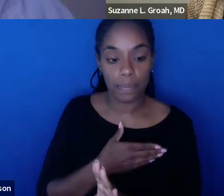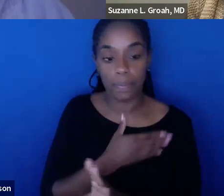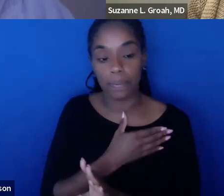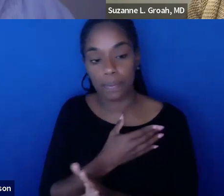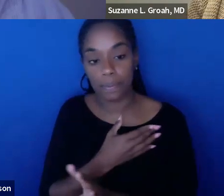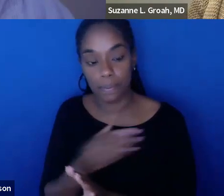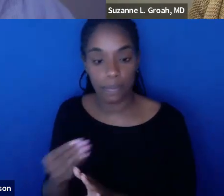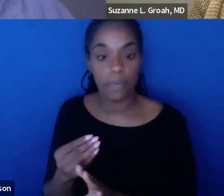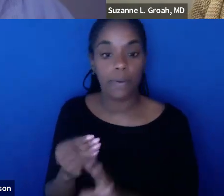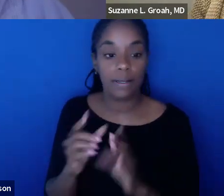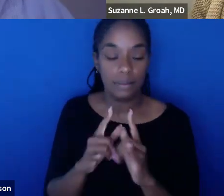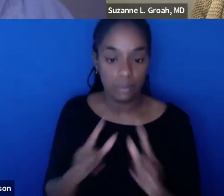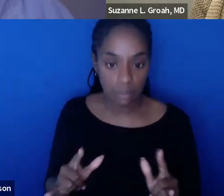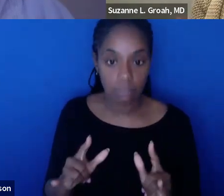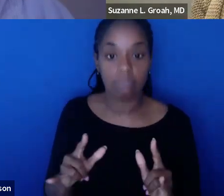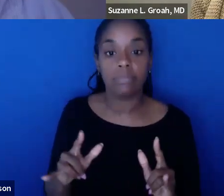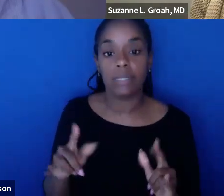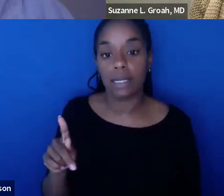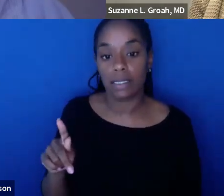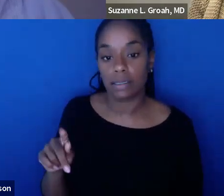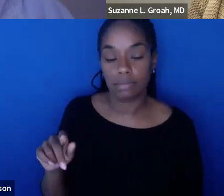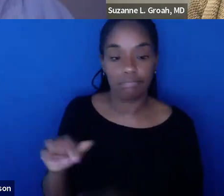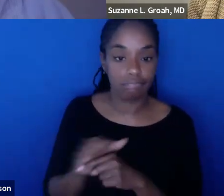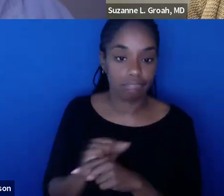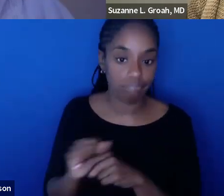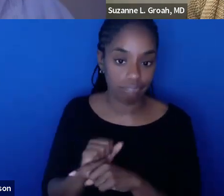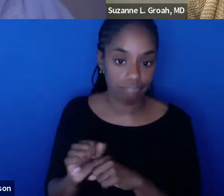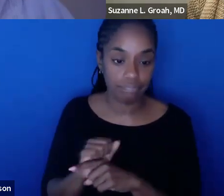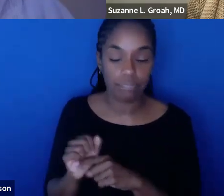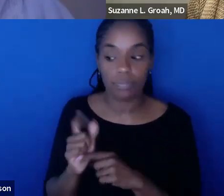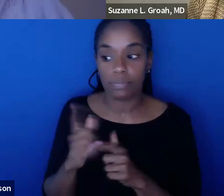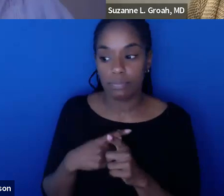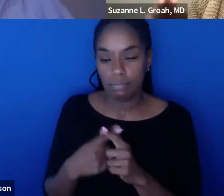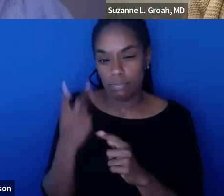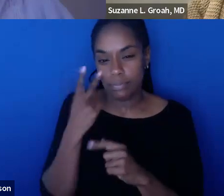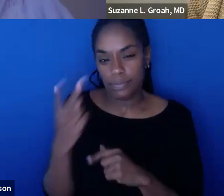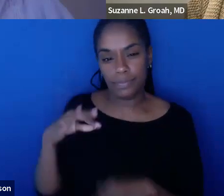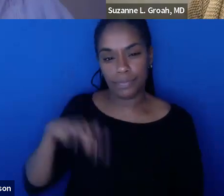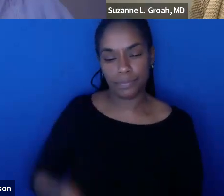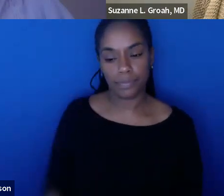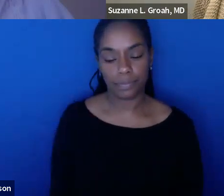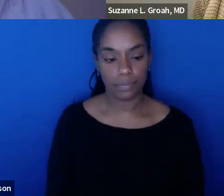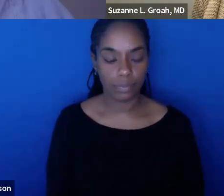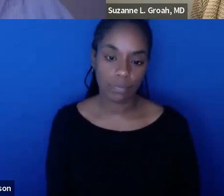Baclofen pump trial is going on. Then they would really see what the benefit of it is on the bladder specifically.